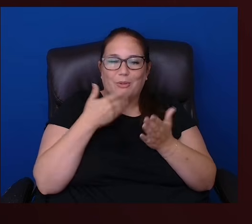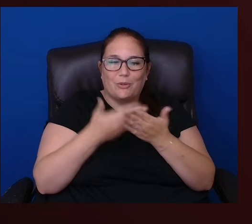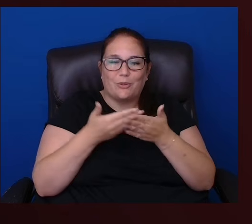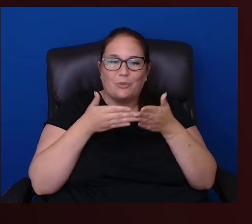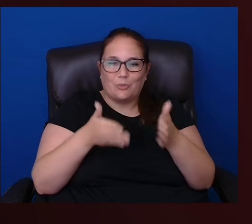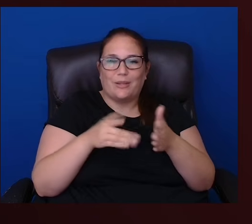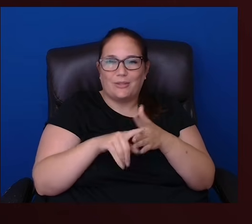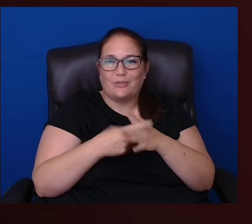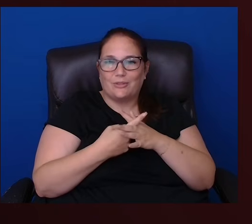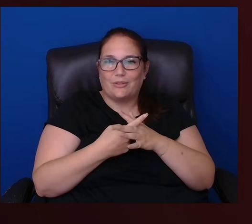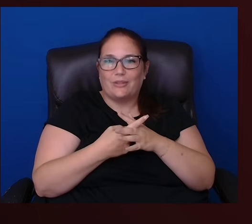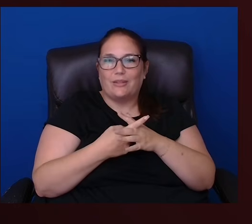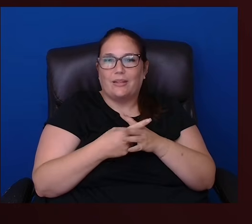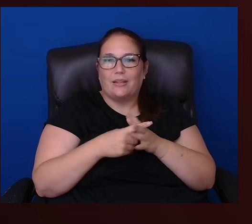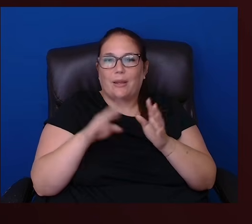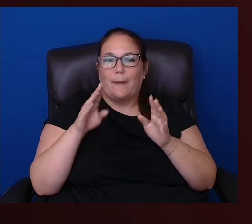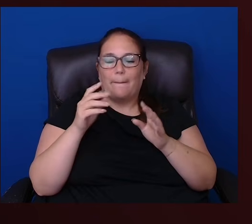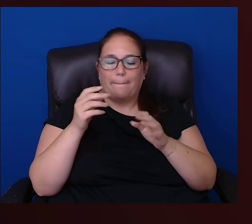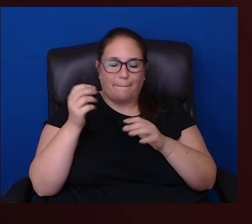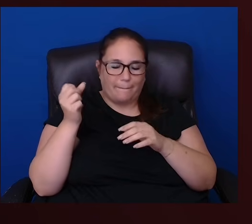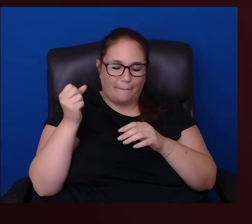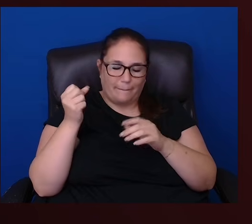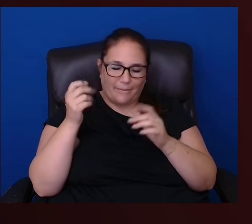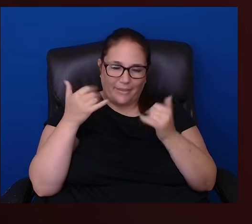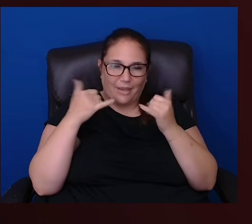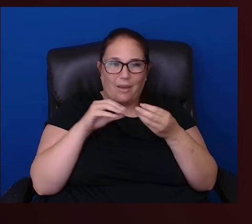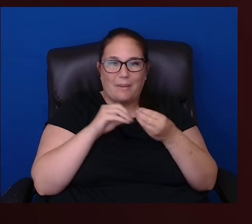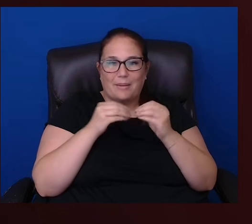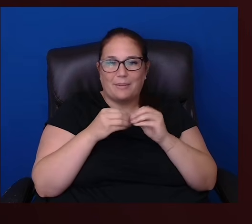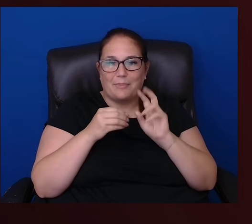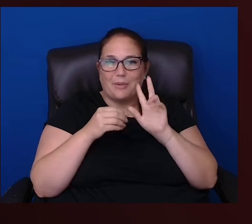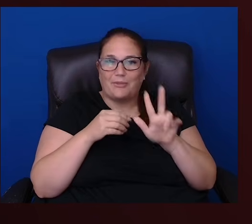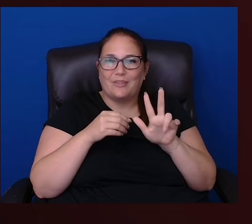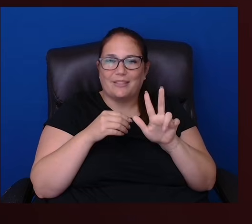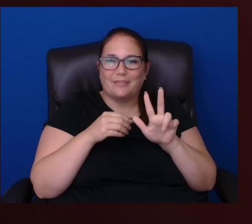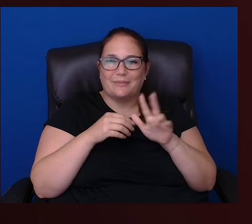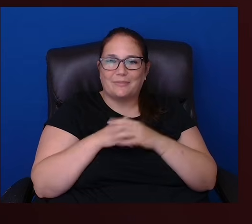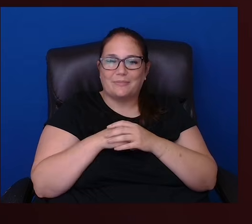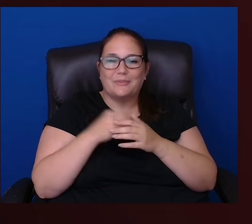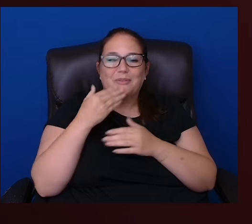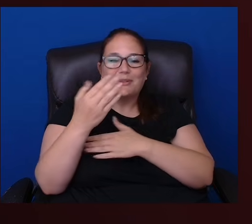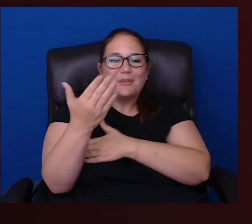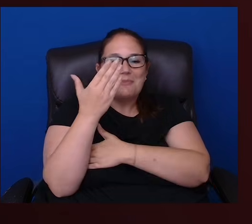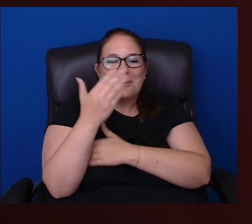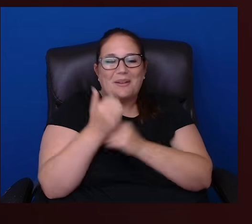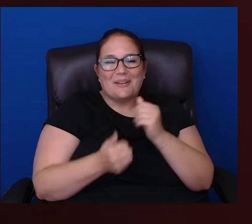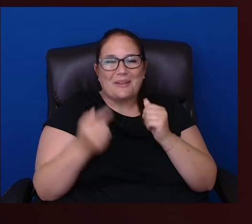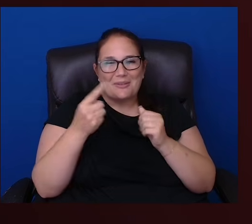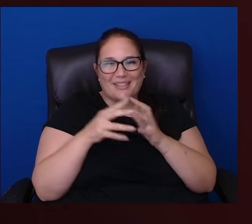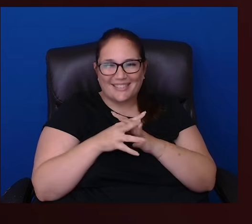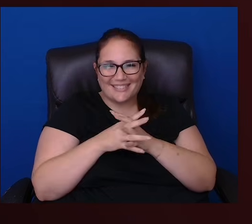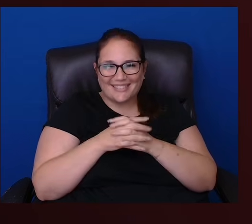and boom, and I'm on number three. Good morning, folks. Okay, I am so excited to show this off.